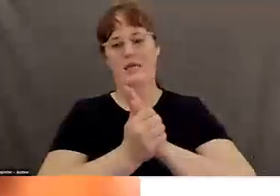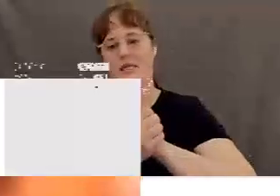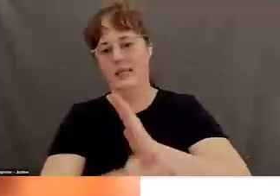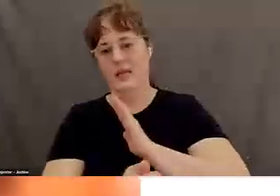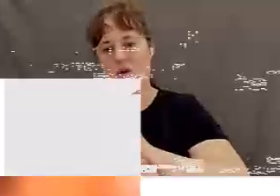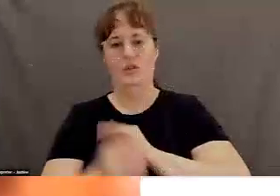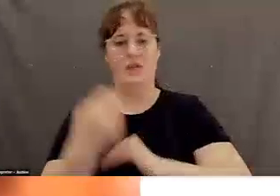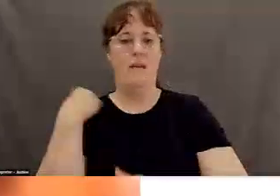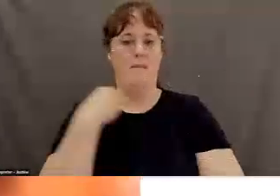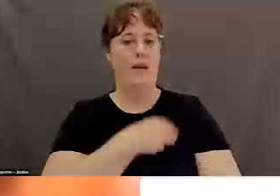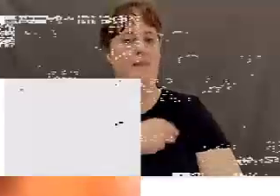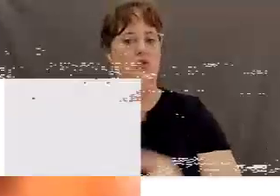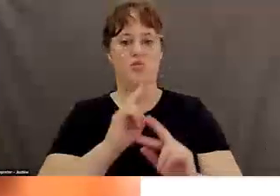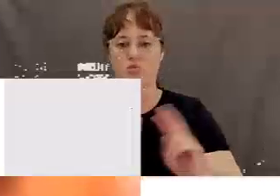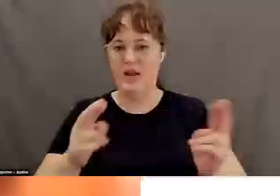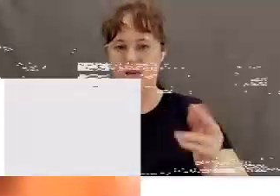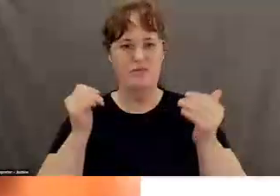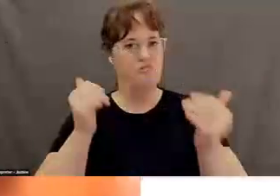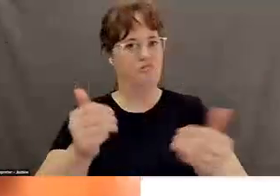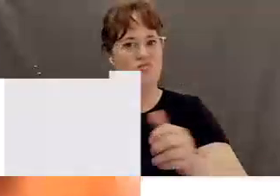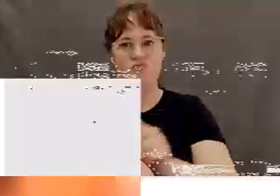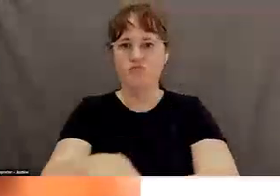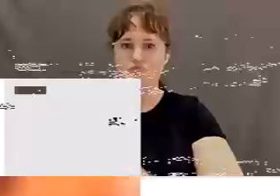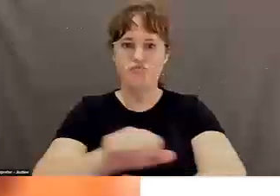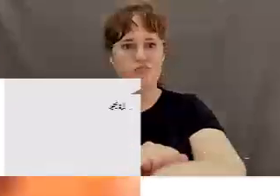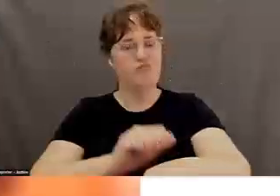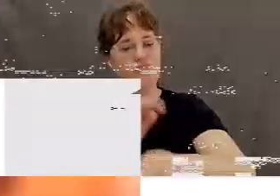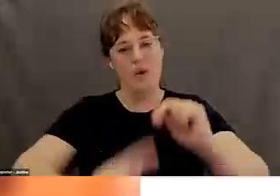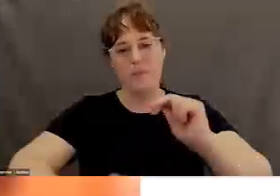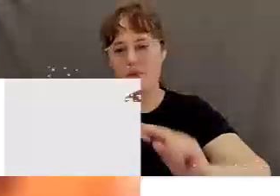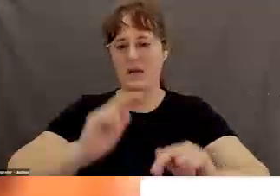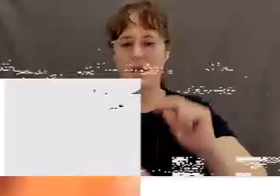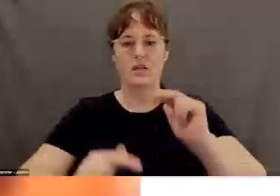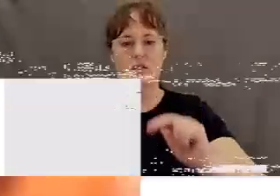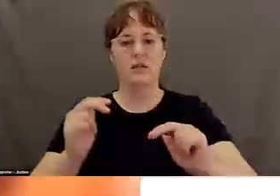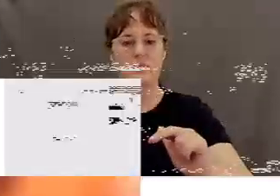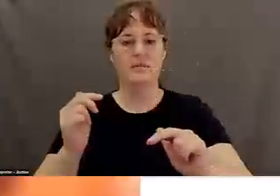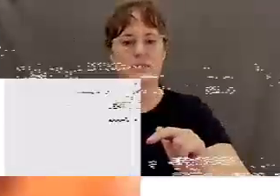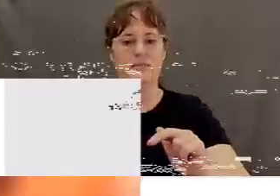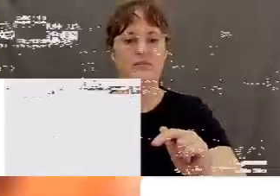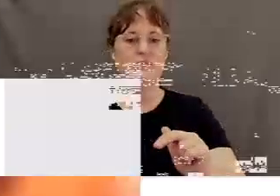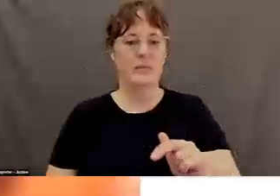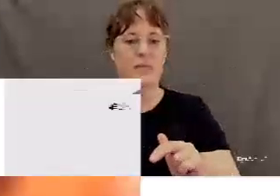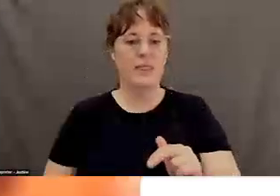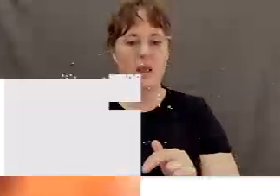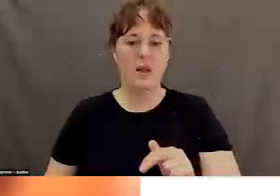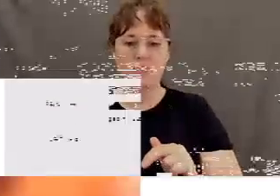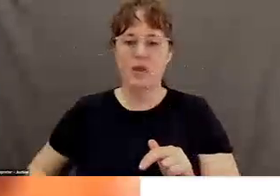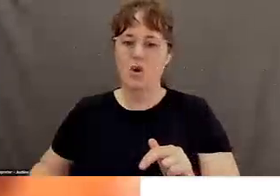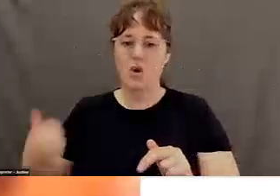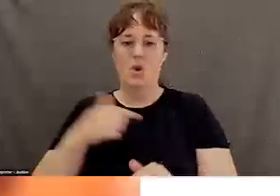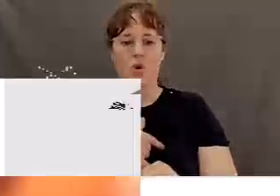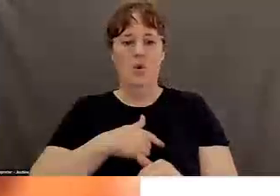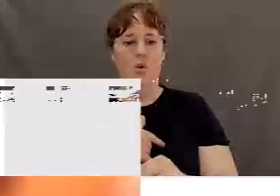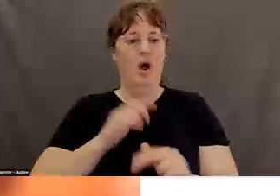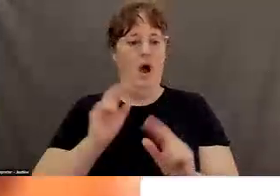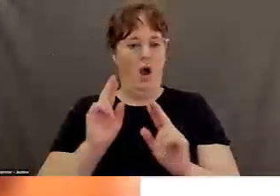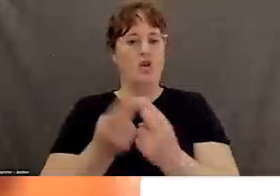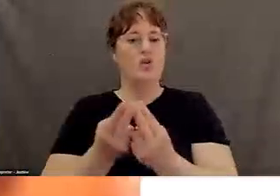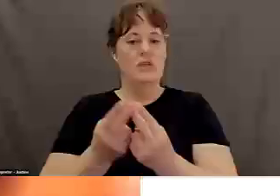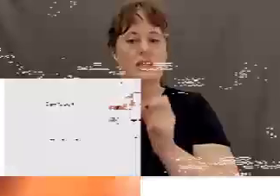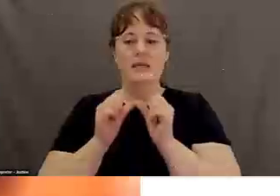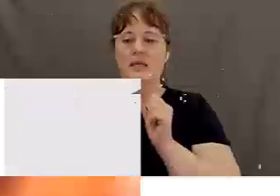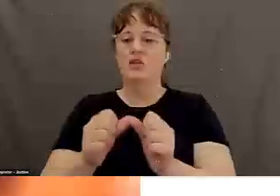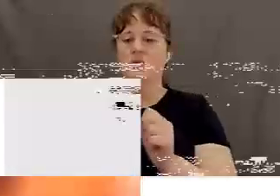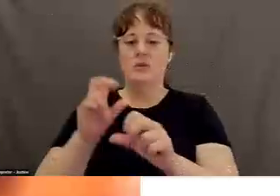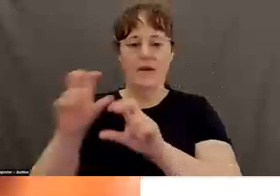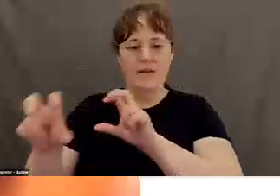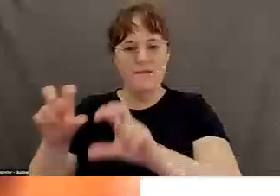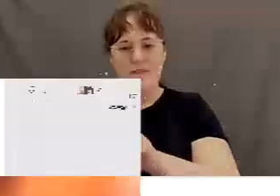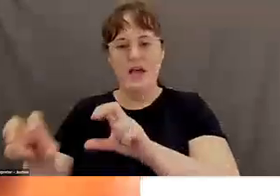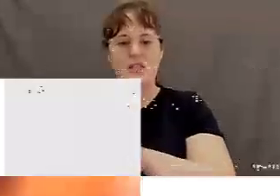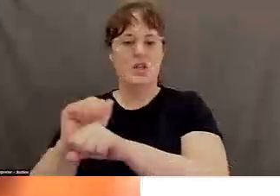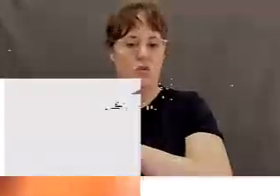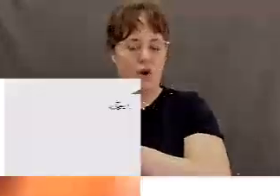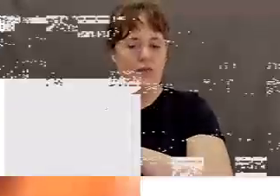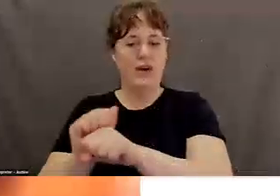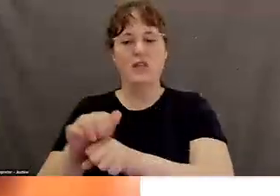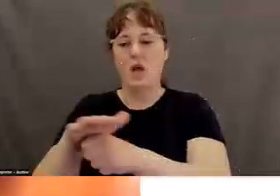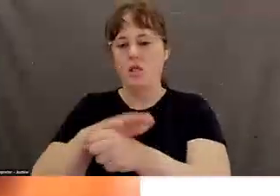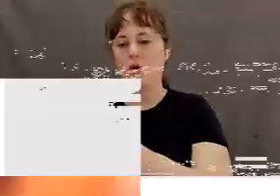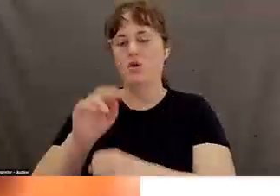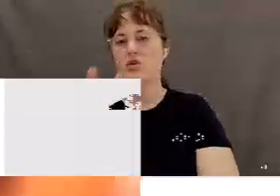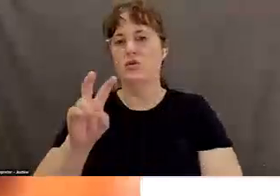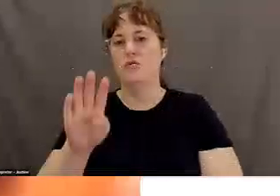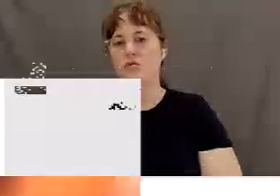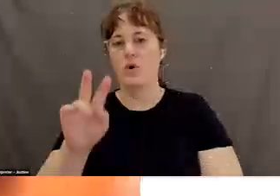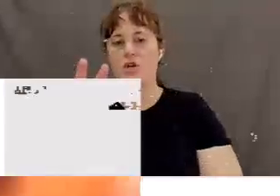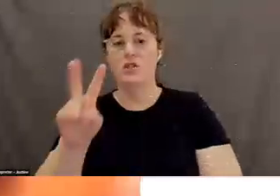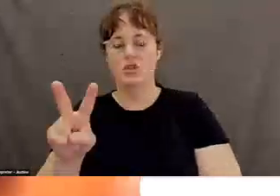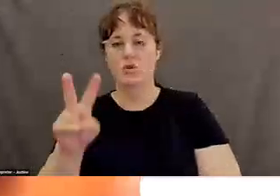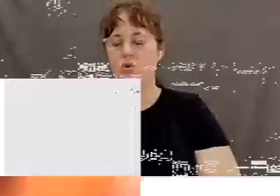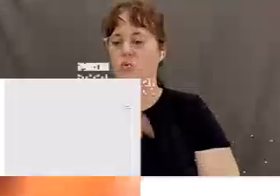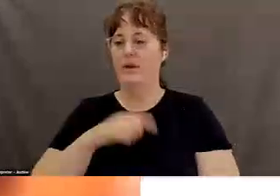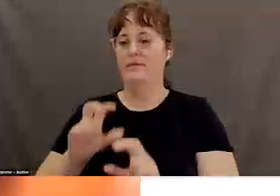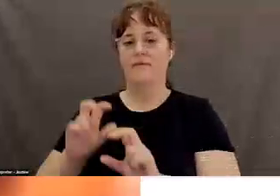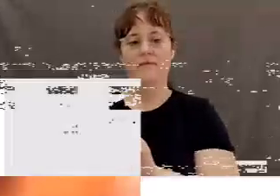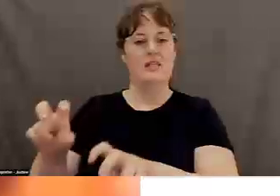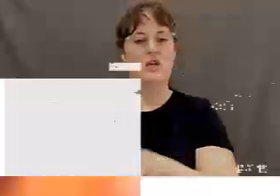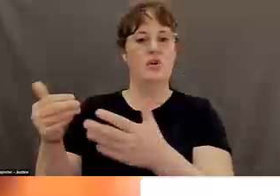Boardroom: Our unions continue to invest heavily in workforce development and training infrastructure to meet the demand. At Labor's Local 242, for example, our membership recently invested in a new training facility next to the hall in Des Moines.